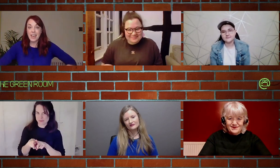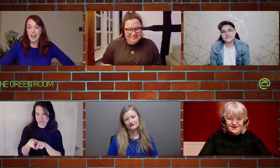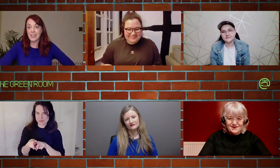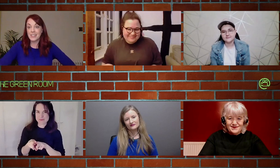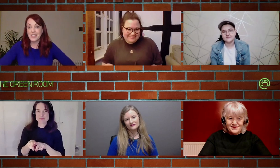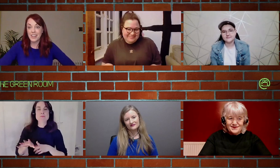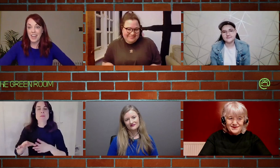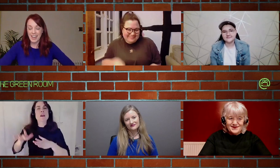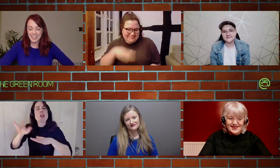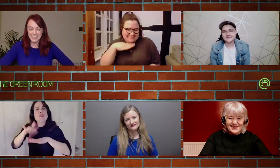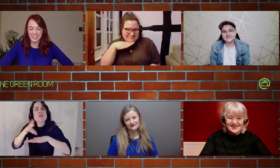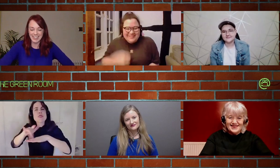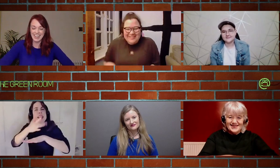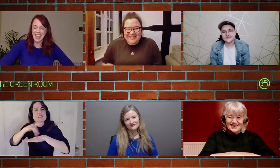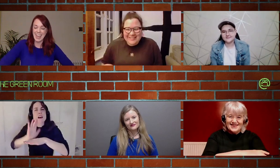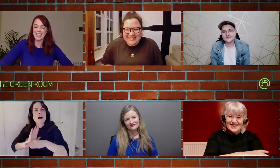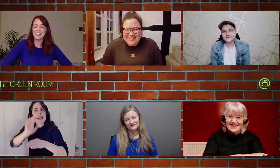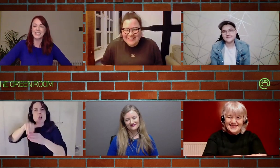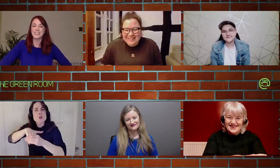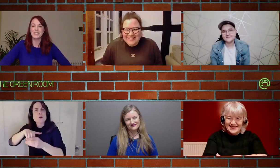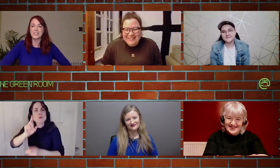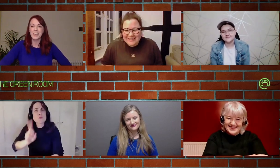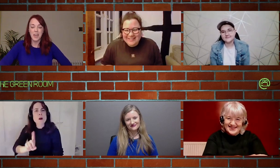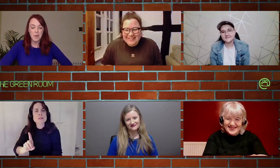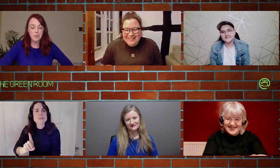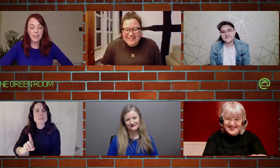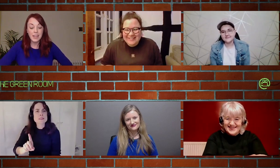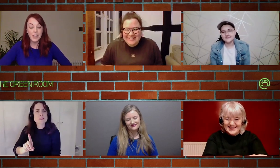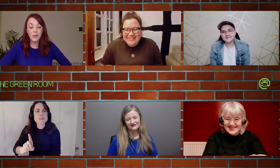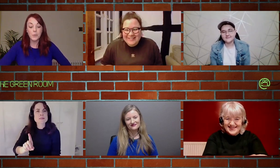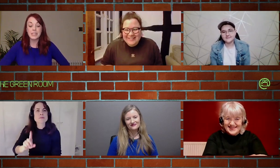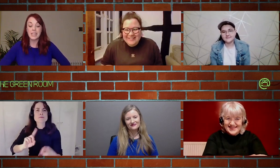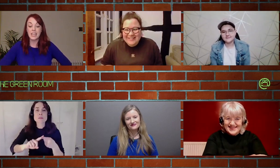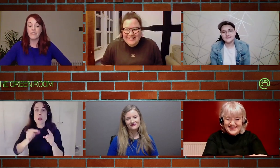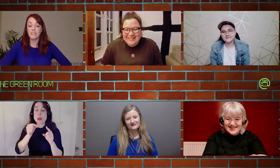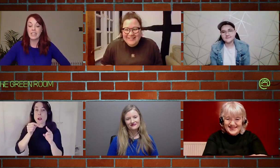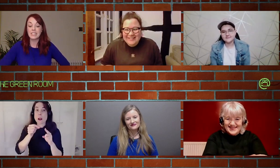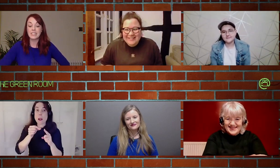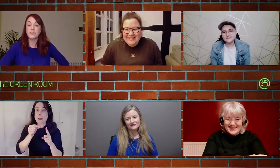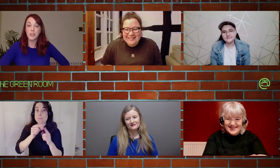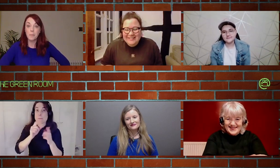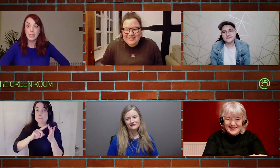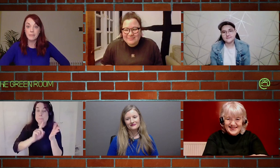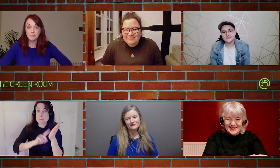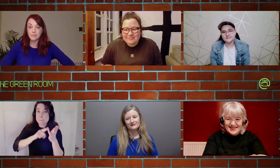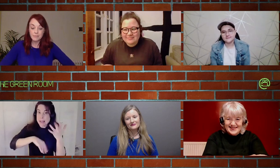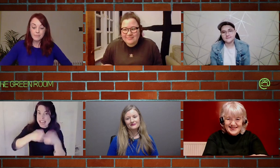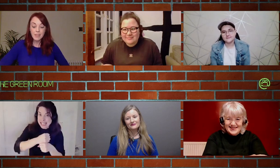as an actor include Peeling with Taking Flight Theatre Company,